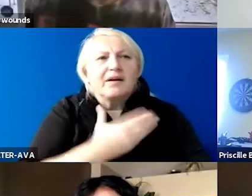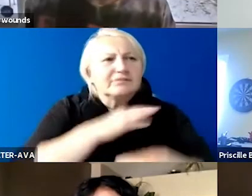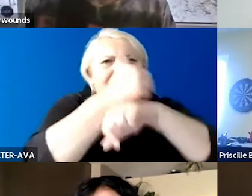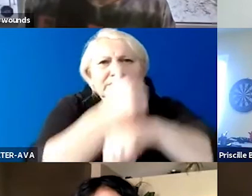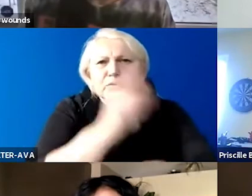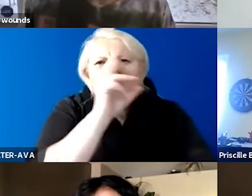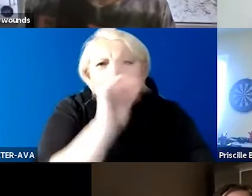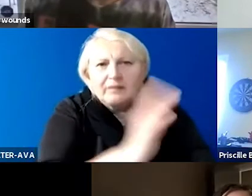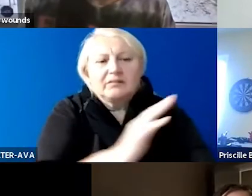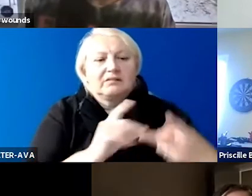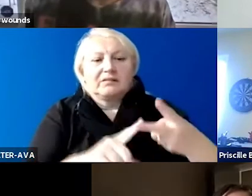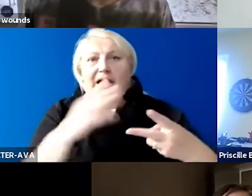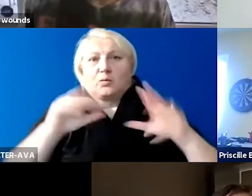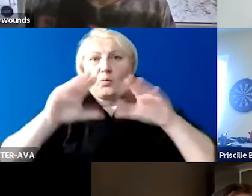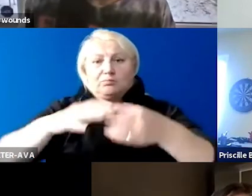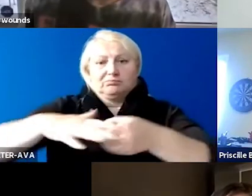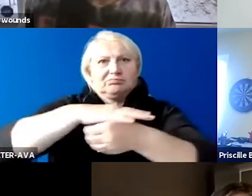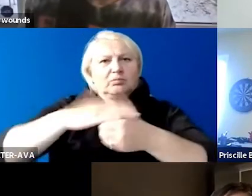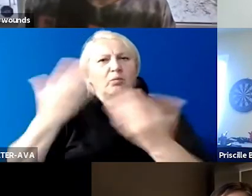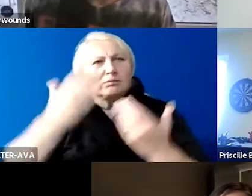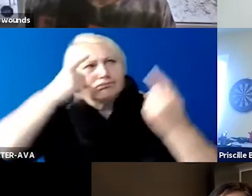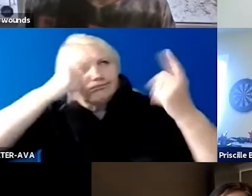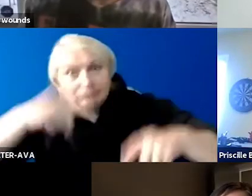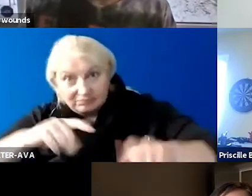As Patti mentioned, Natjelly is running the event for us today on the tech side.